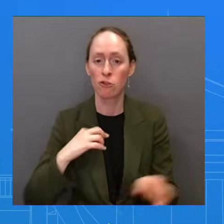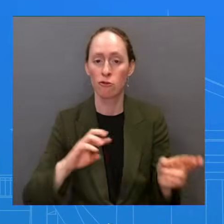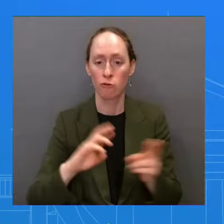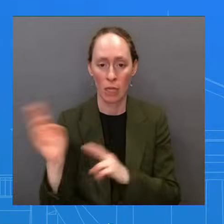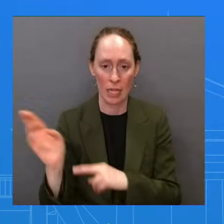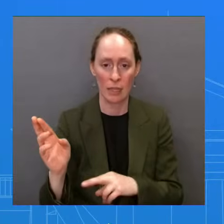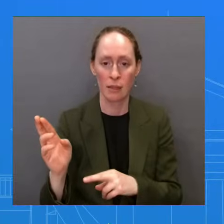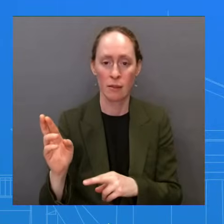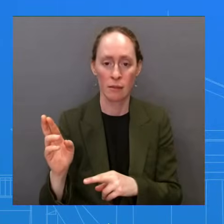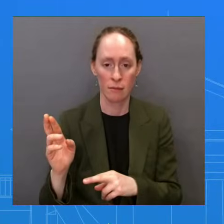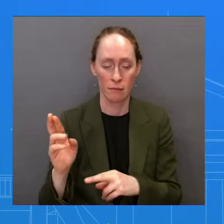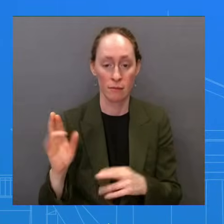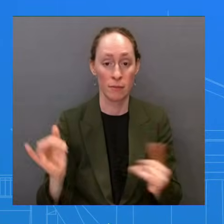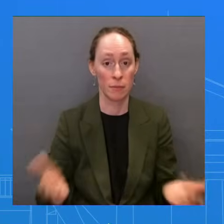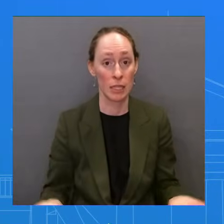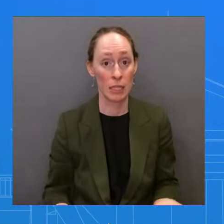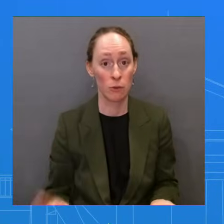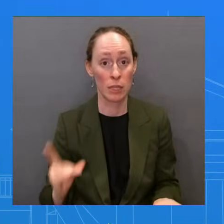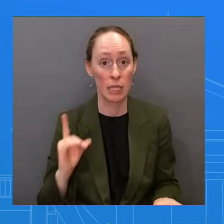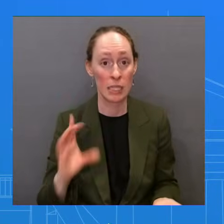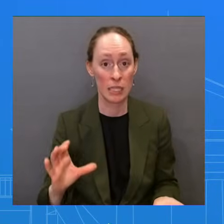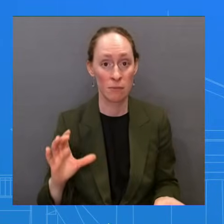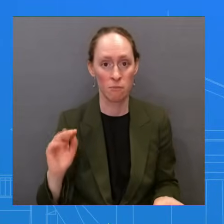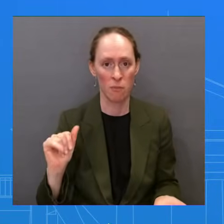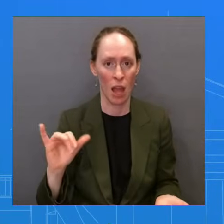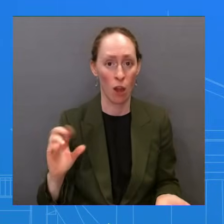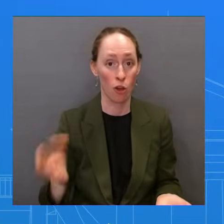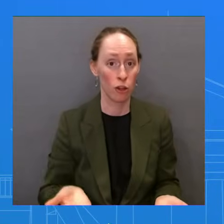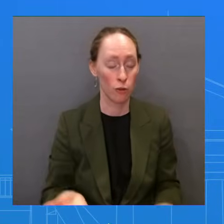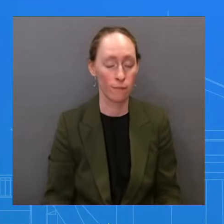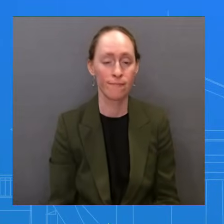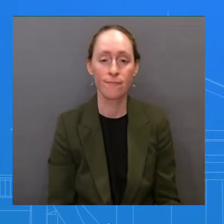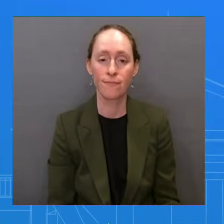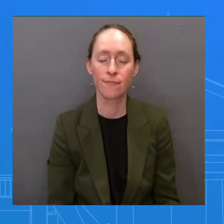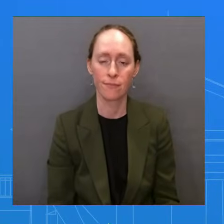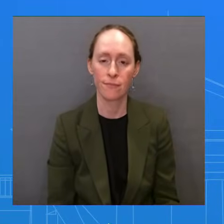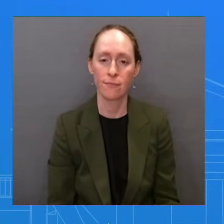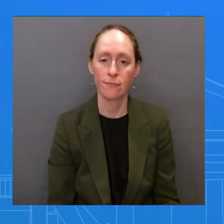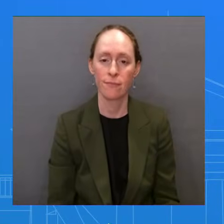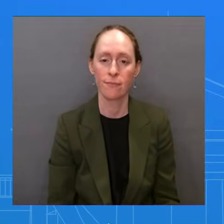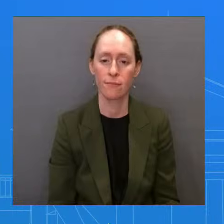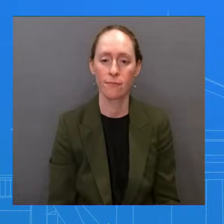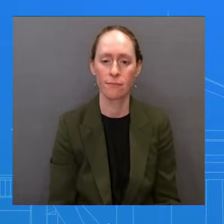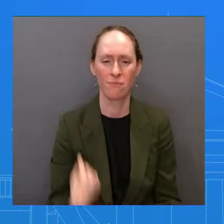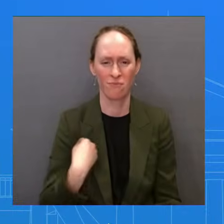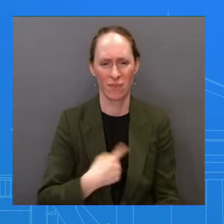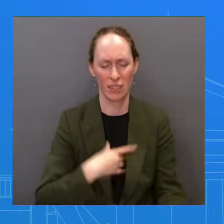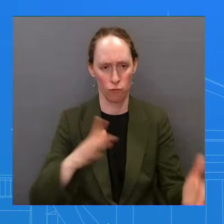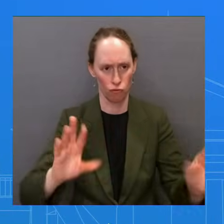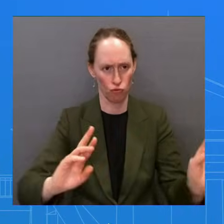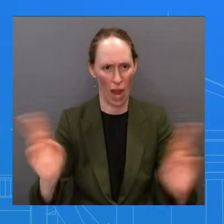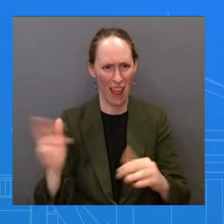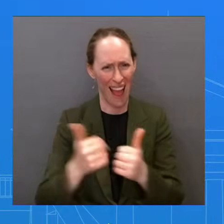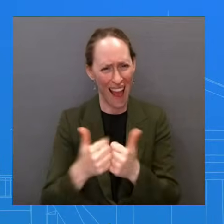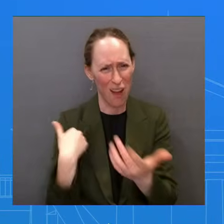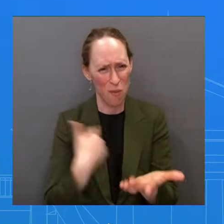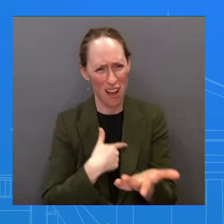on how we can help moving forward. And, again, we're in constant communication -- whether it's the White House, whether it's DHS,